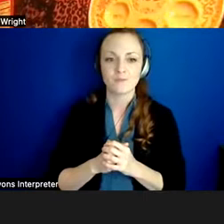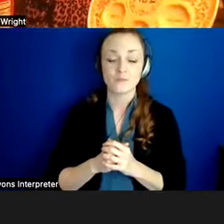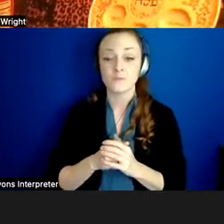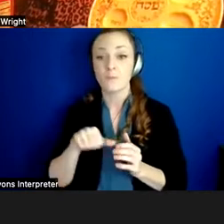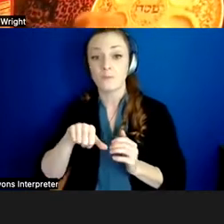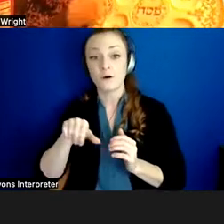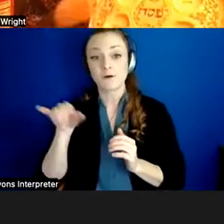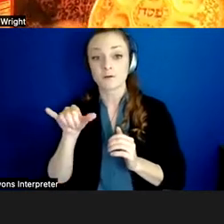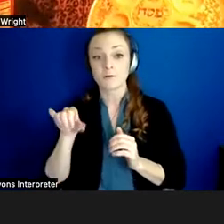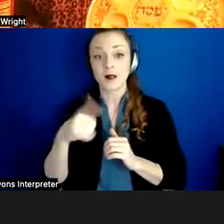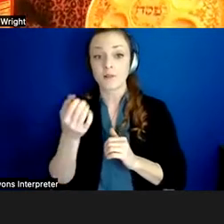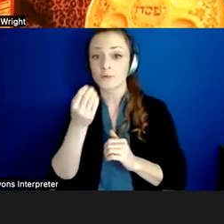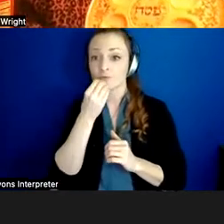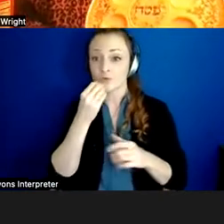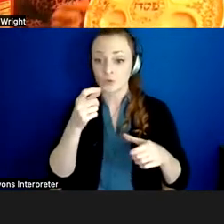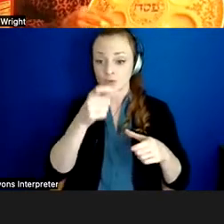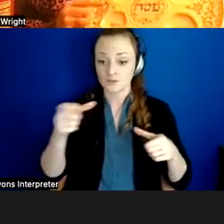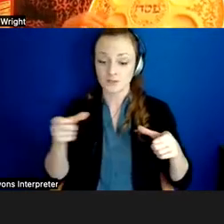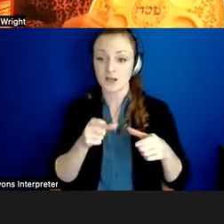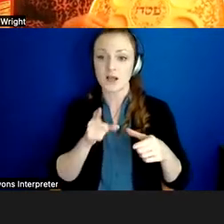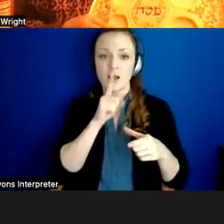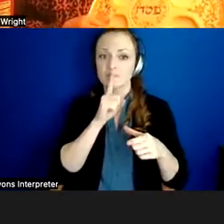19:31:34 They also don't go into anybody's mouth from the seder plate.